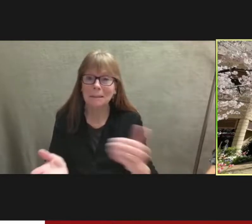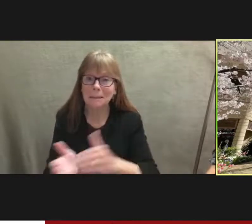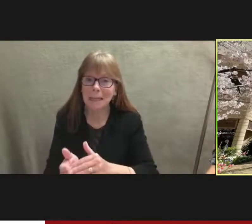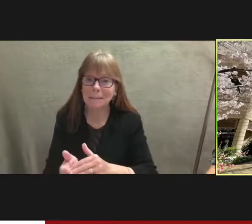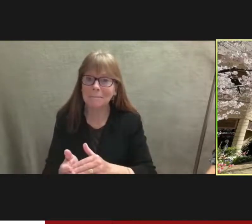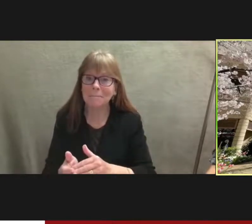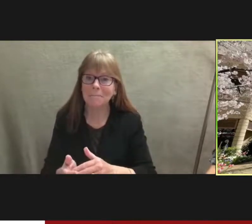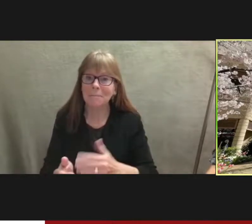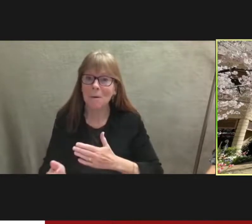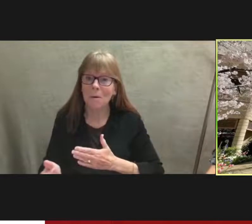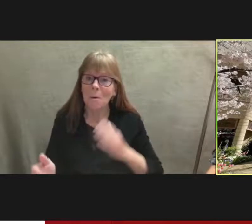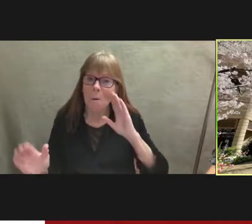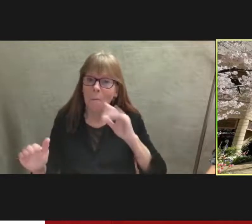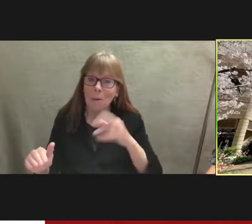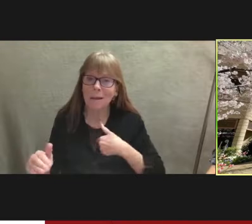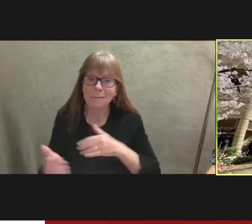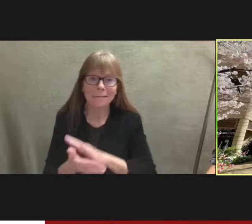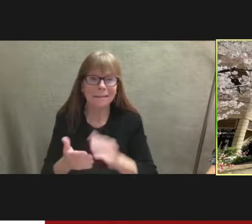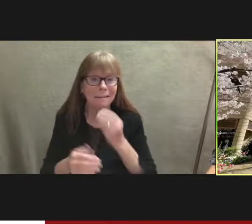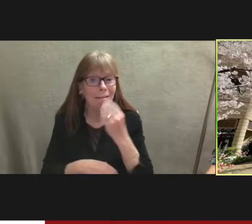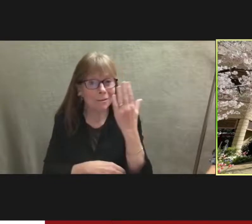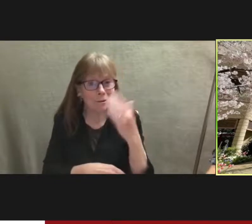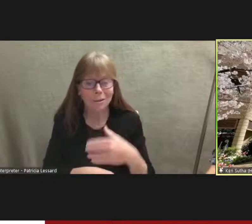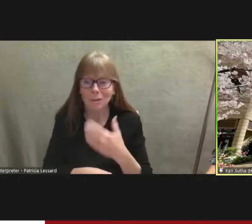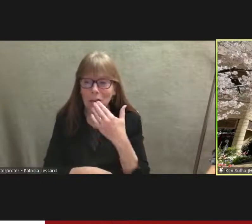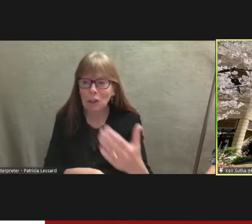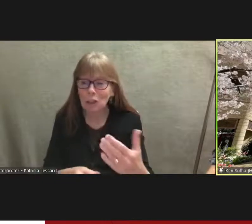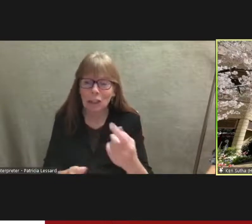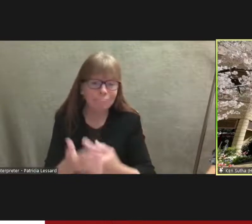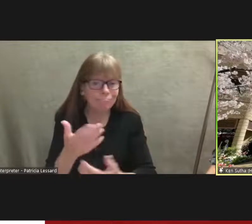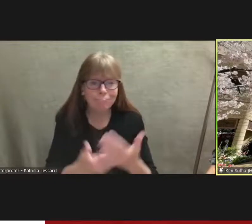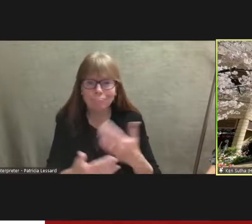discussion during the breakout session. For those interested in continuing the conversation,